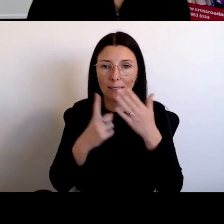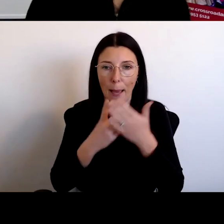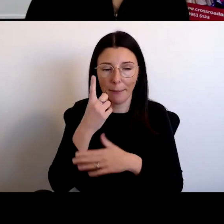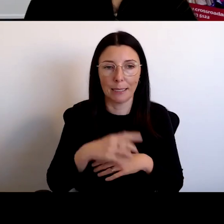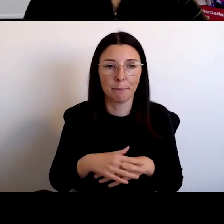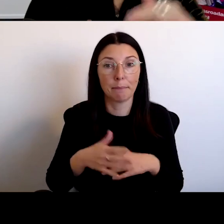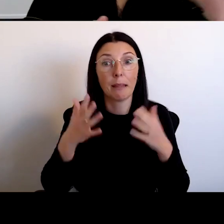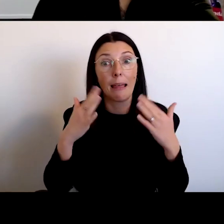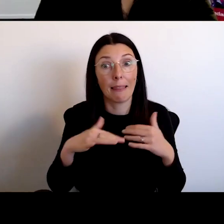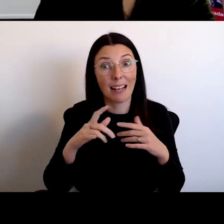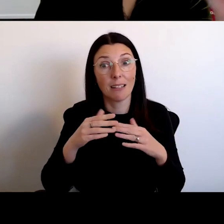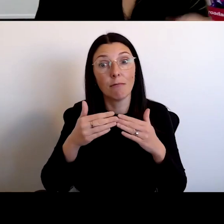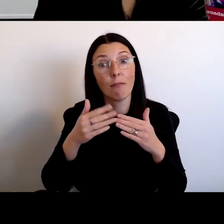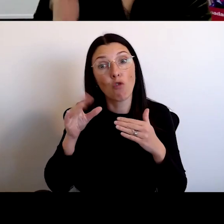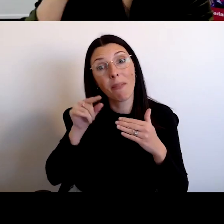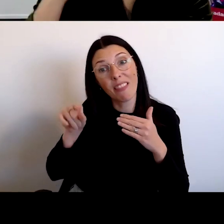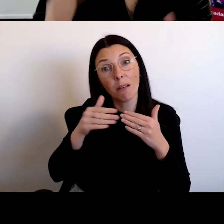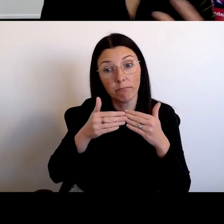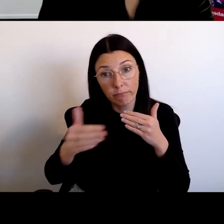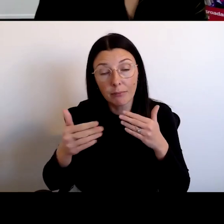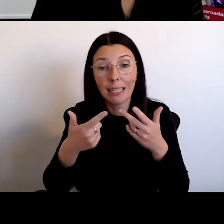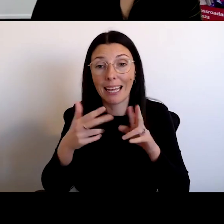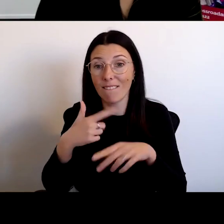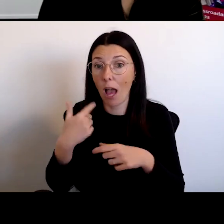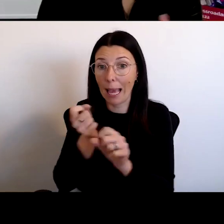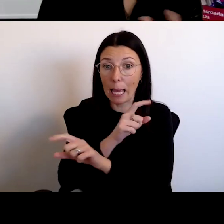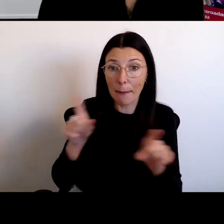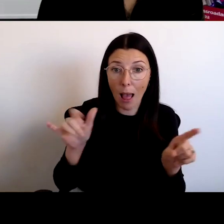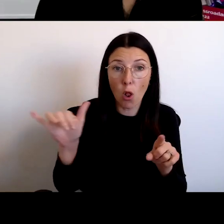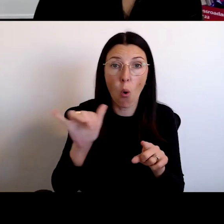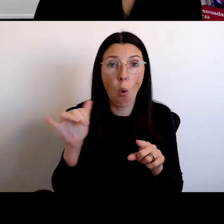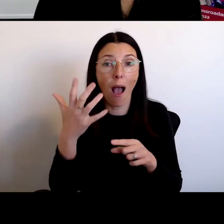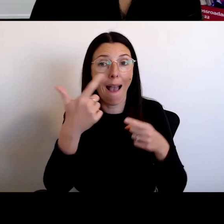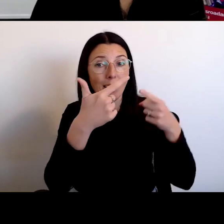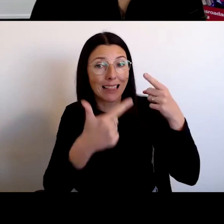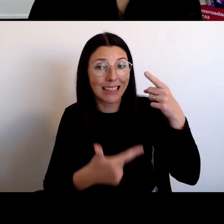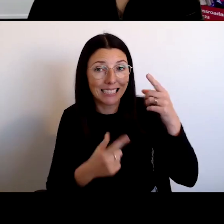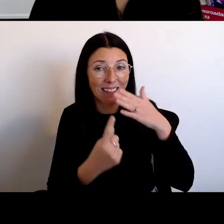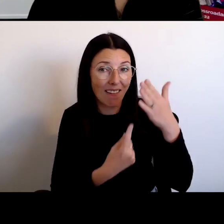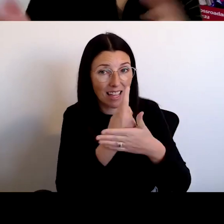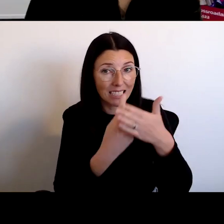an email out, or we have our list of events of what is coming out and I say to the board,